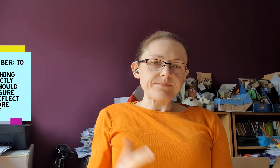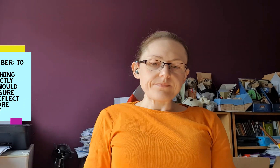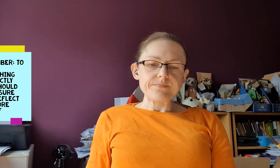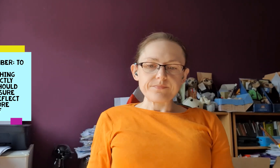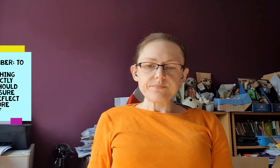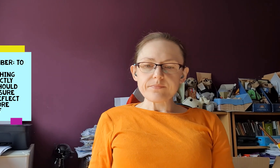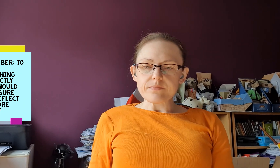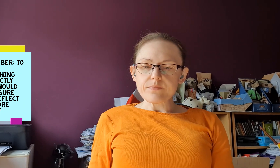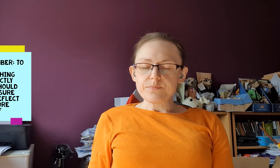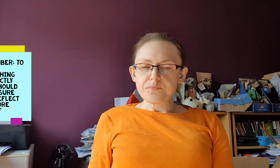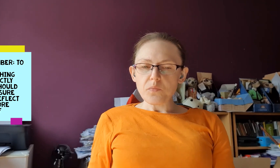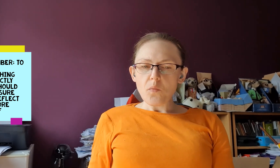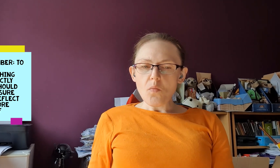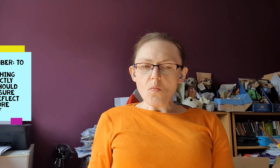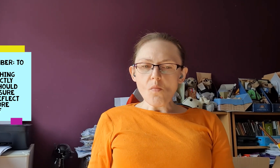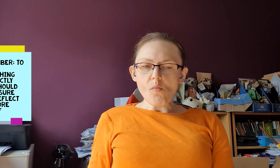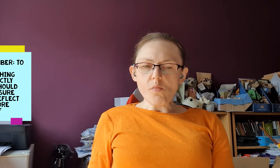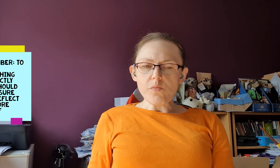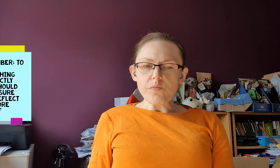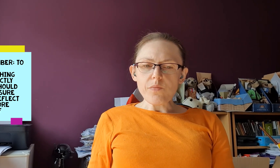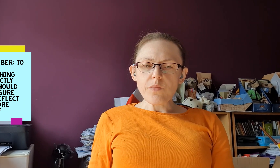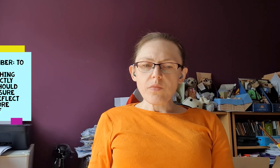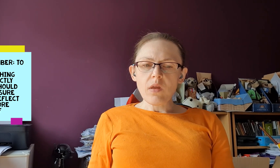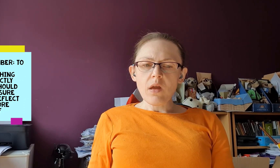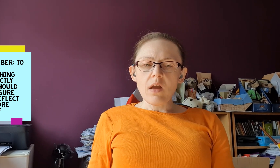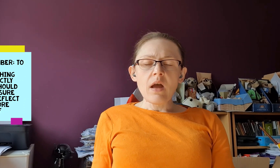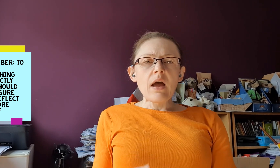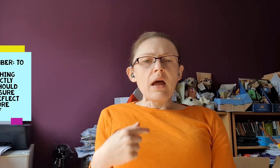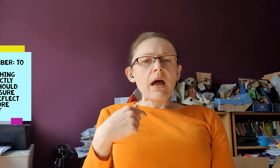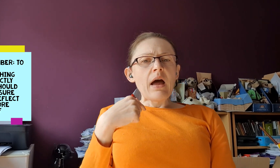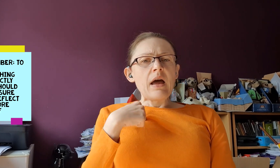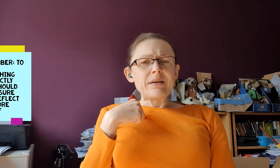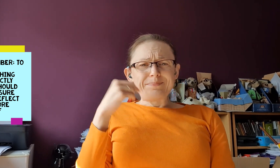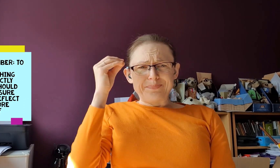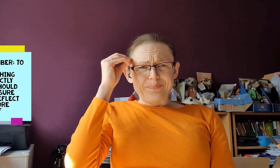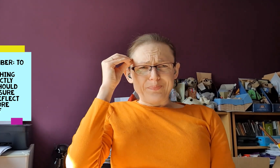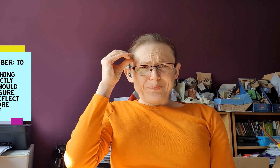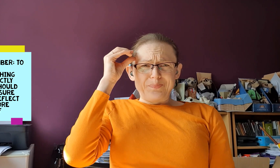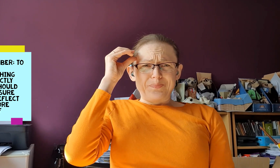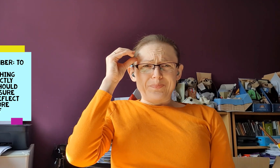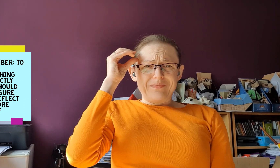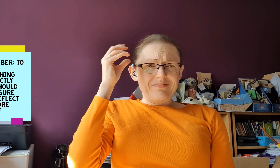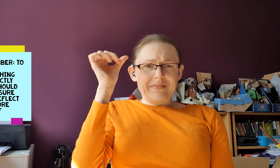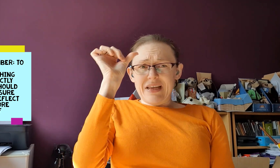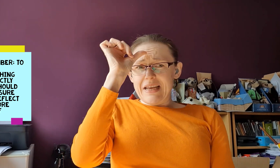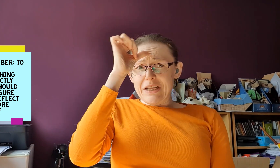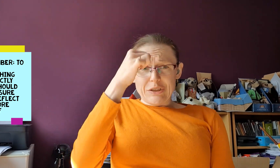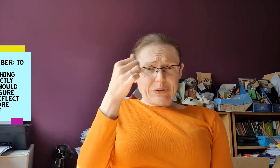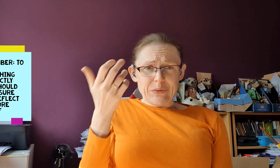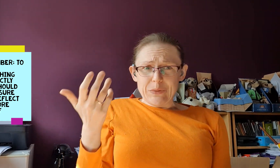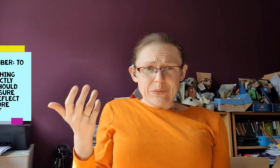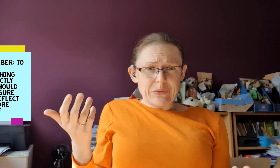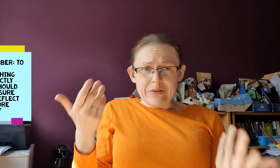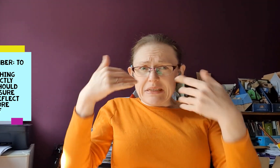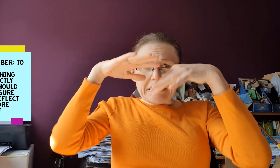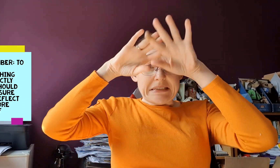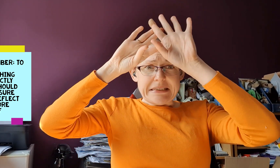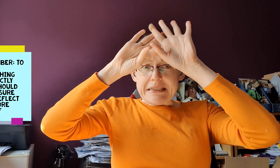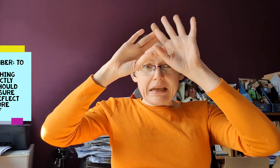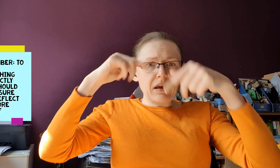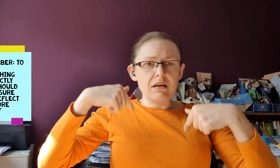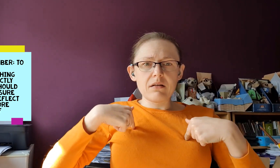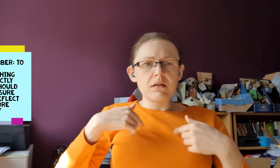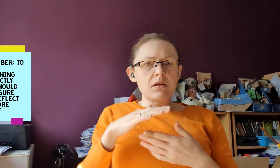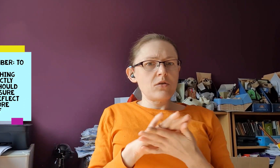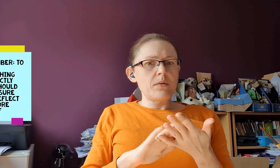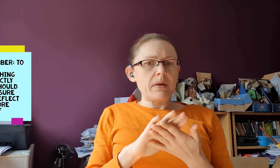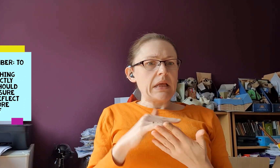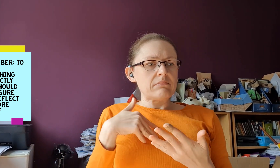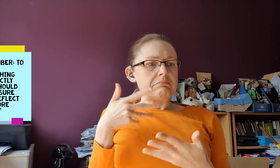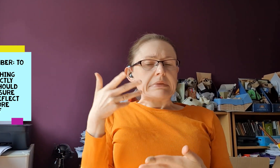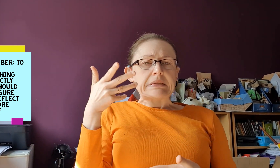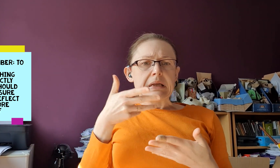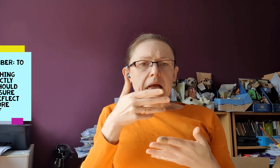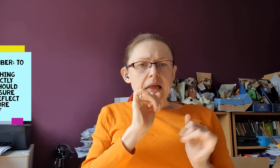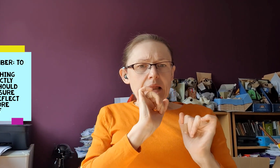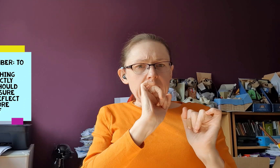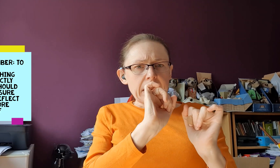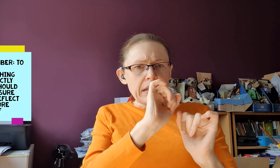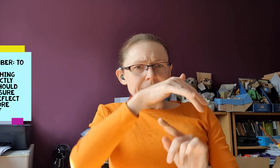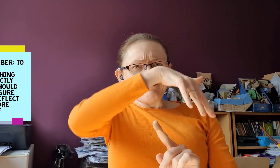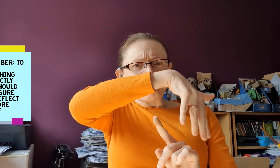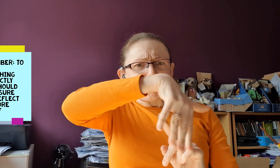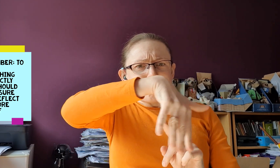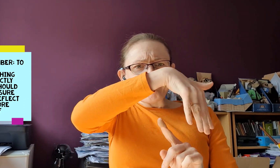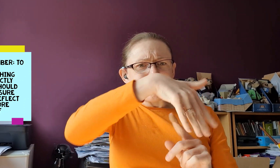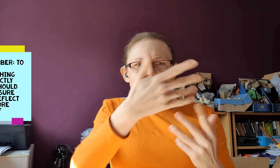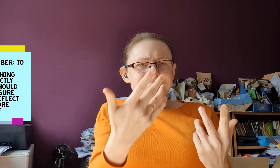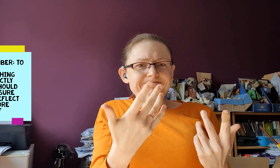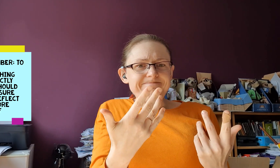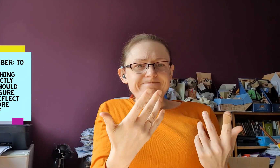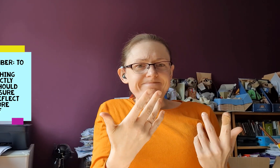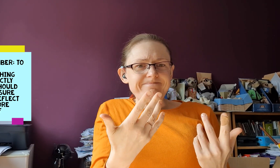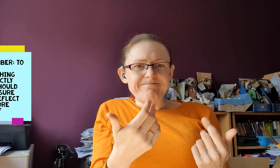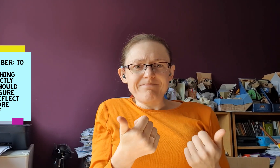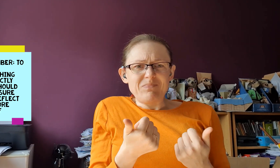Personally, i dont know alot about Hinduism or Skihism so its hard for me to sign about those.